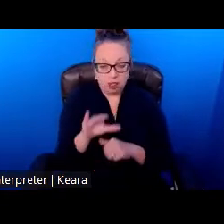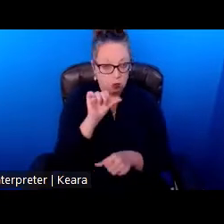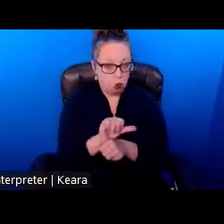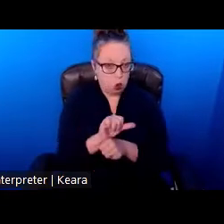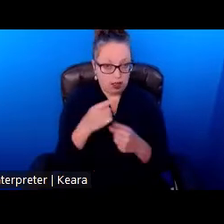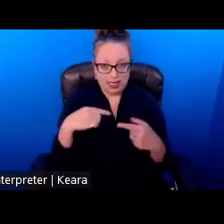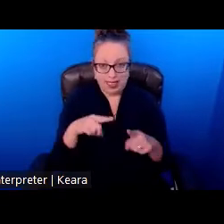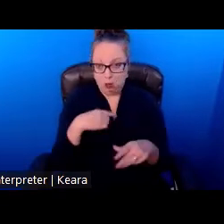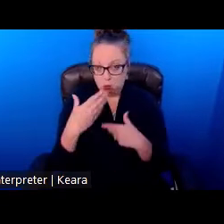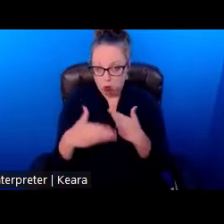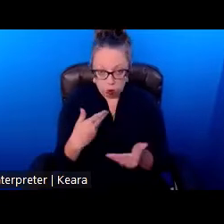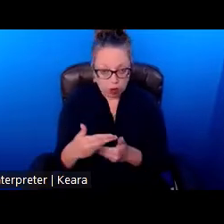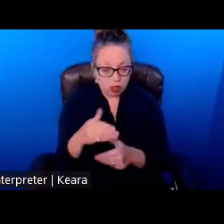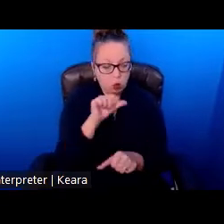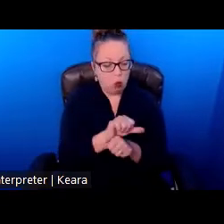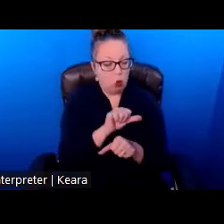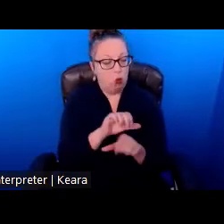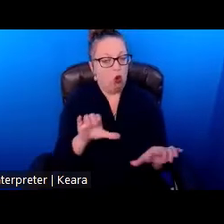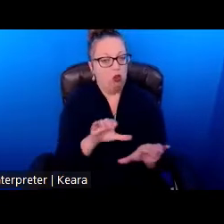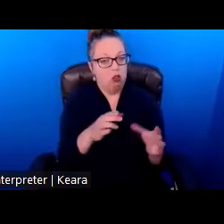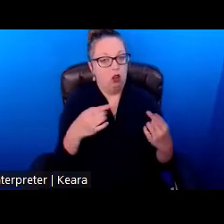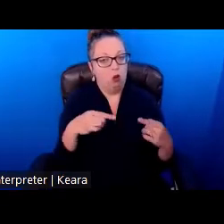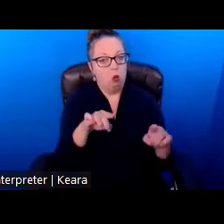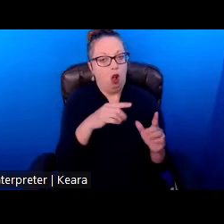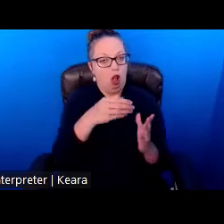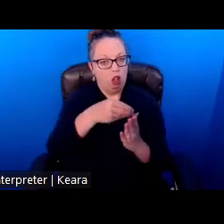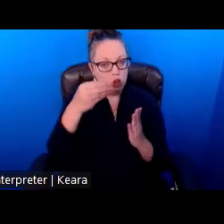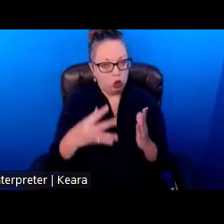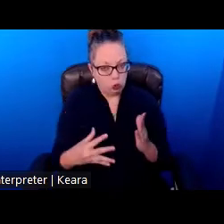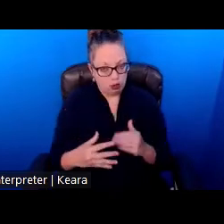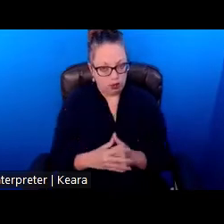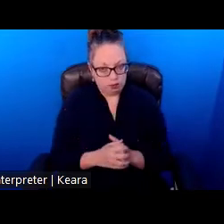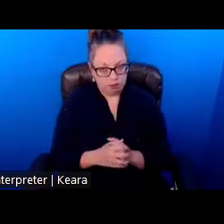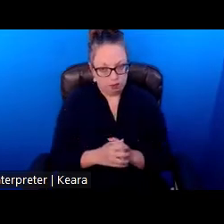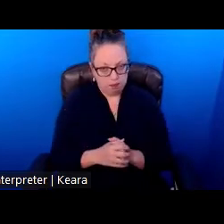while the applicant was a student.